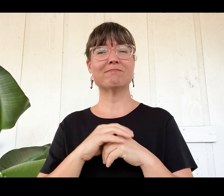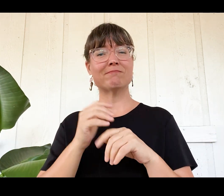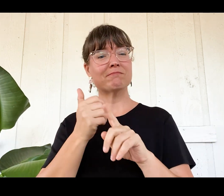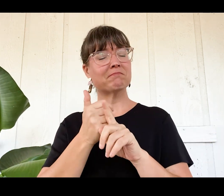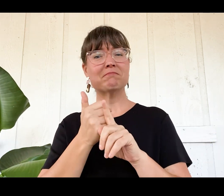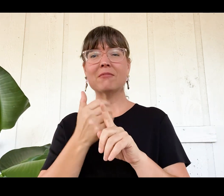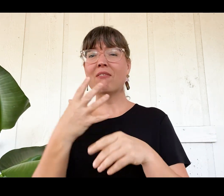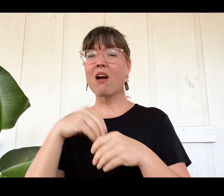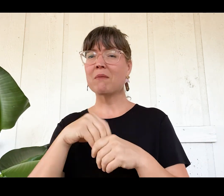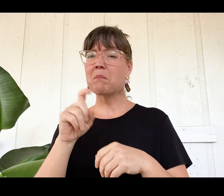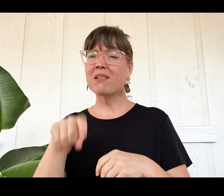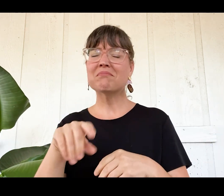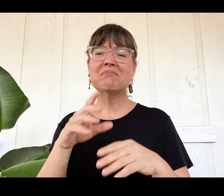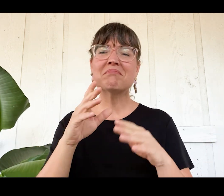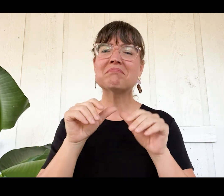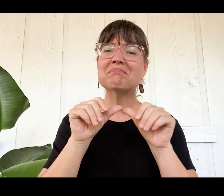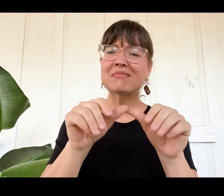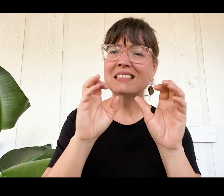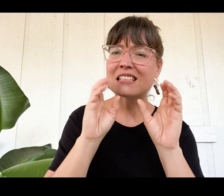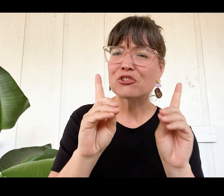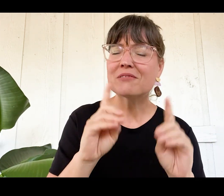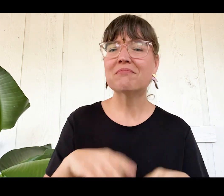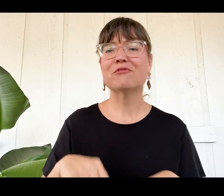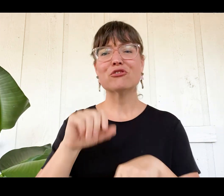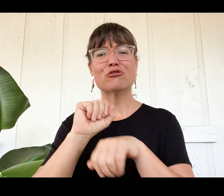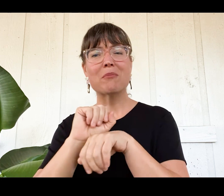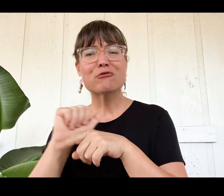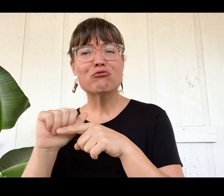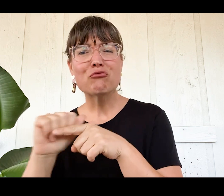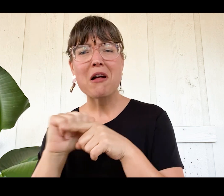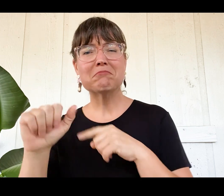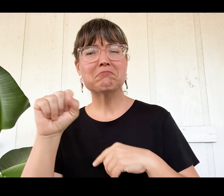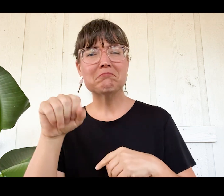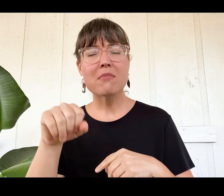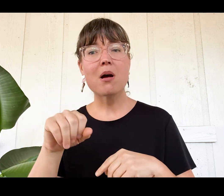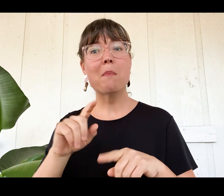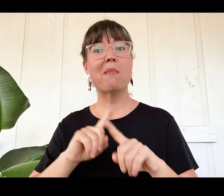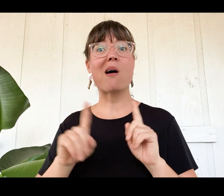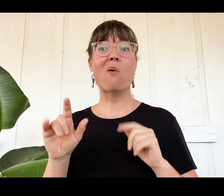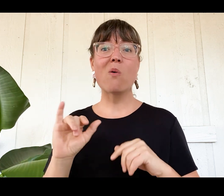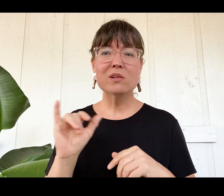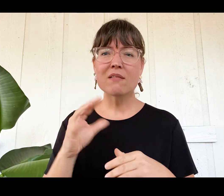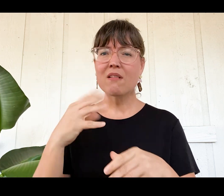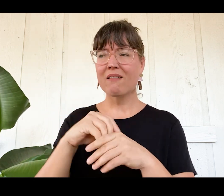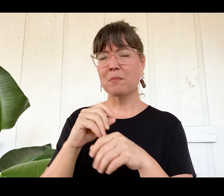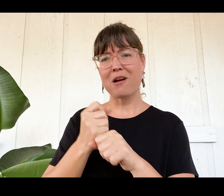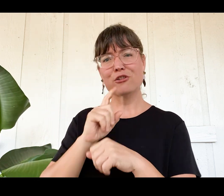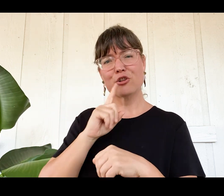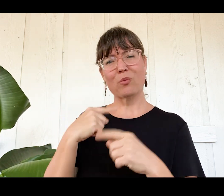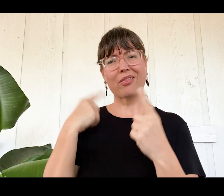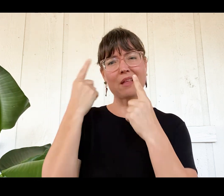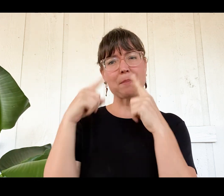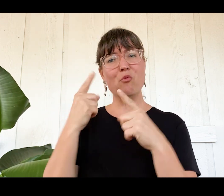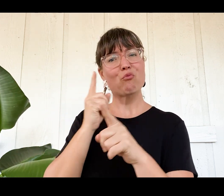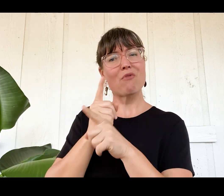Things like continuing education and job training for sure, but we also have to think about